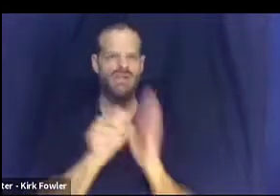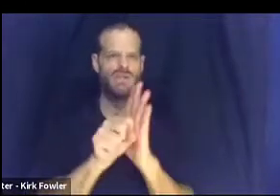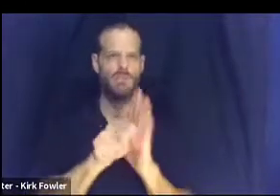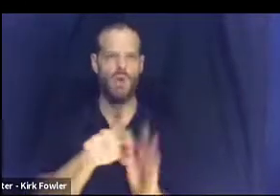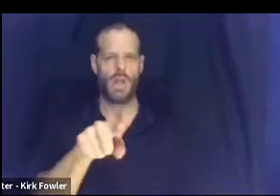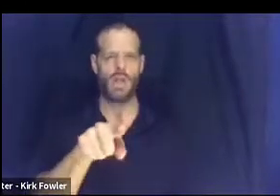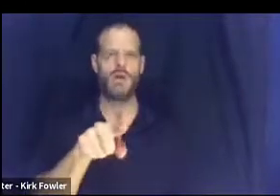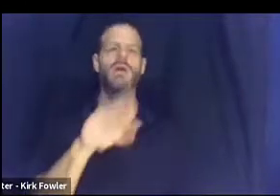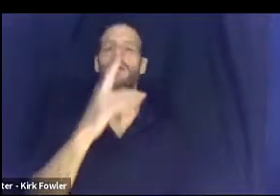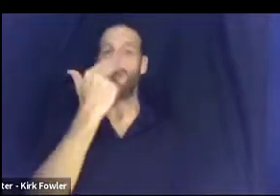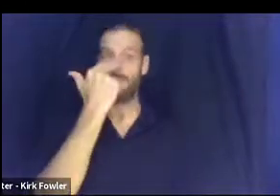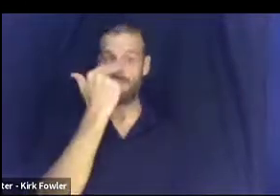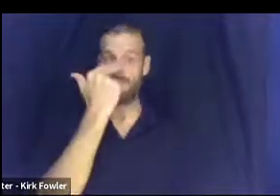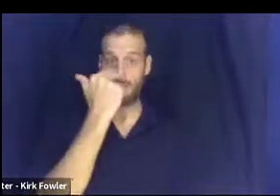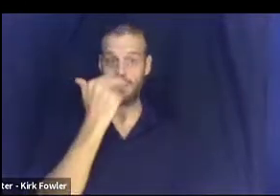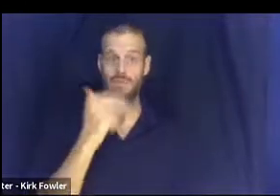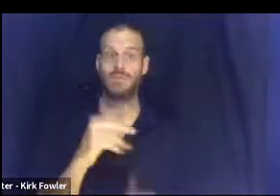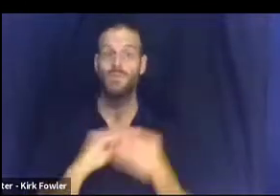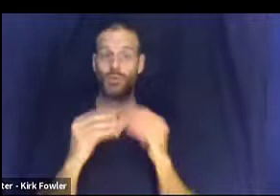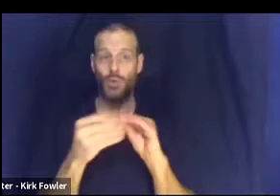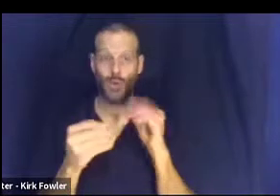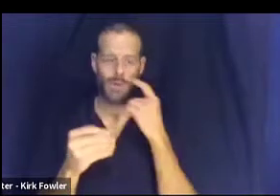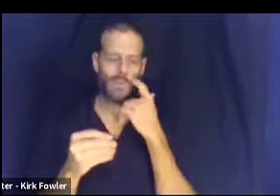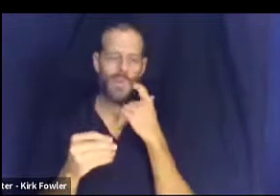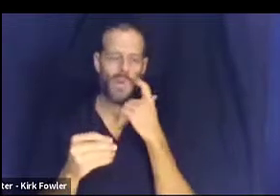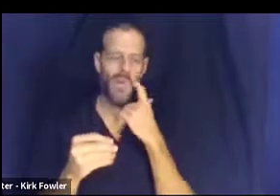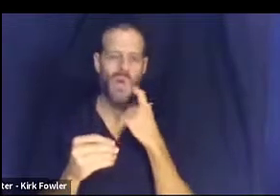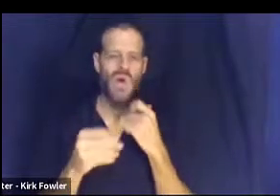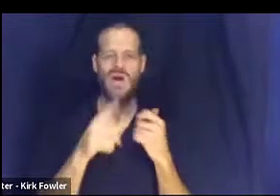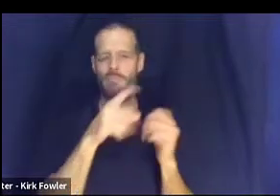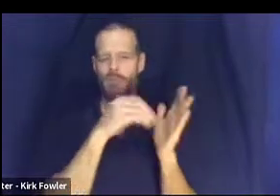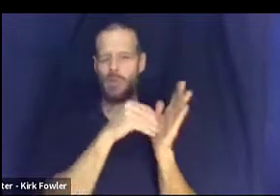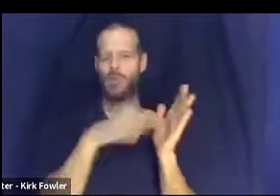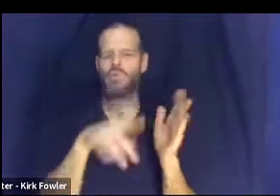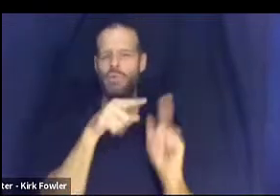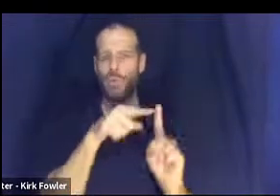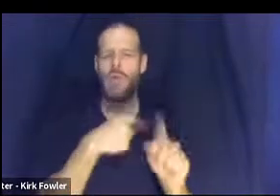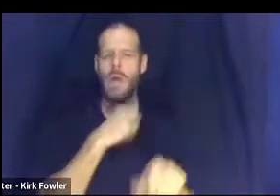as a student that I was working with up in Albany,